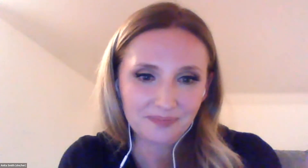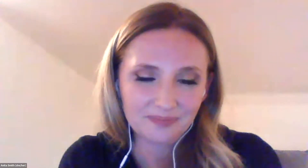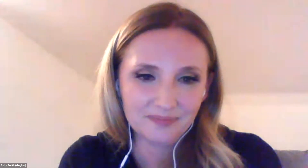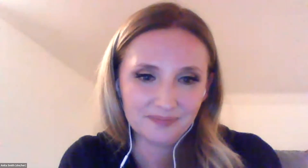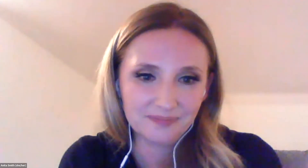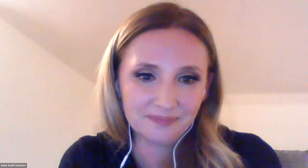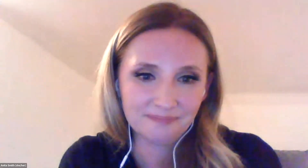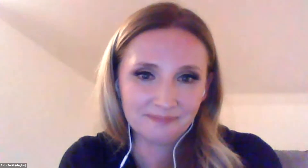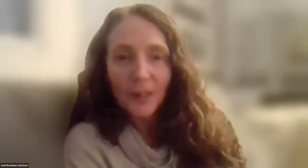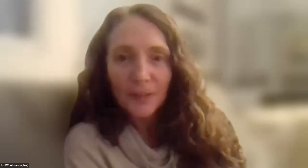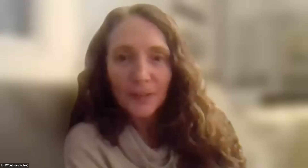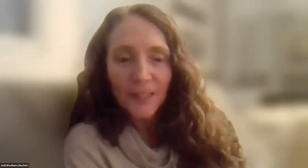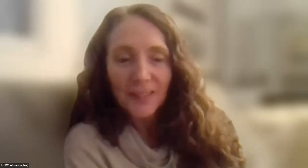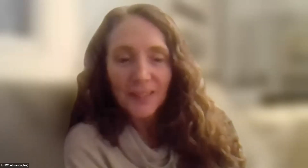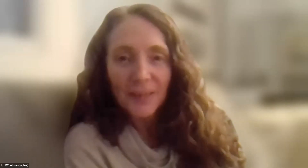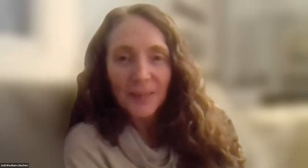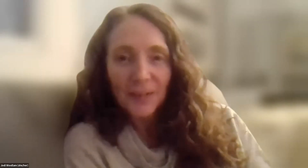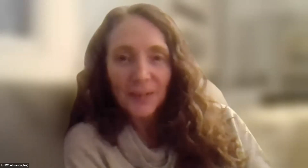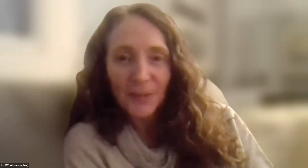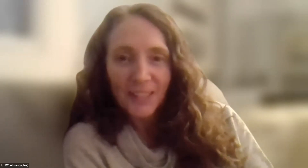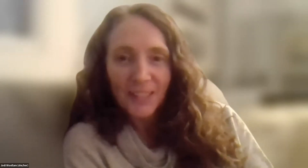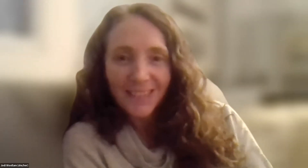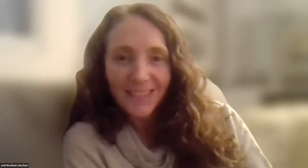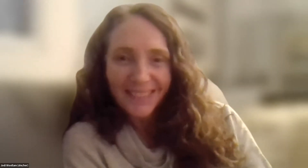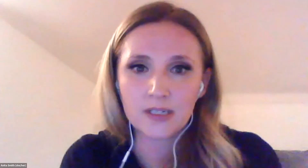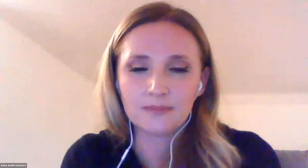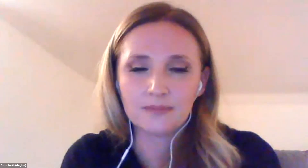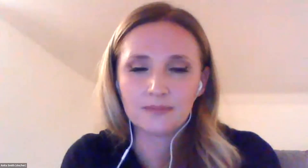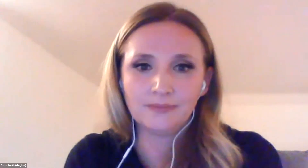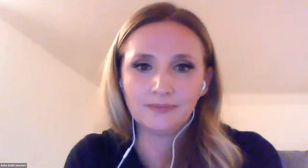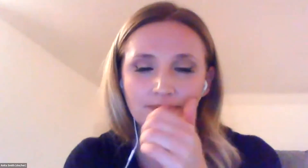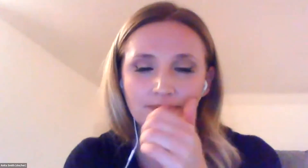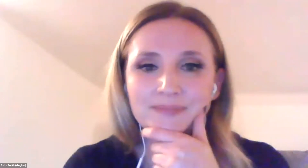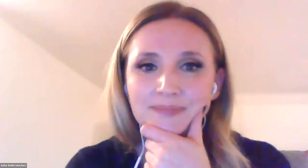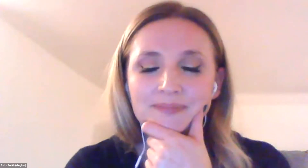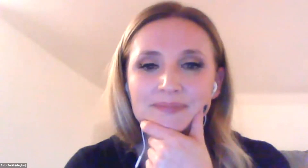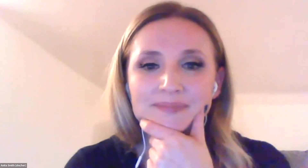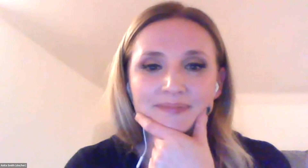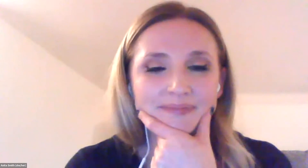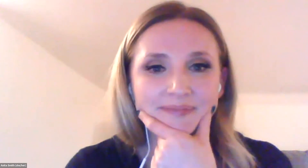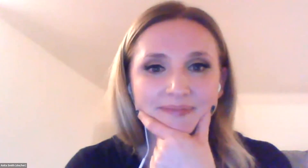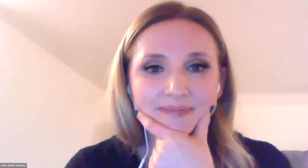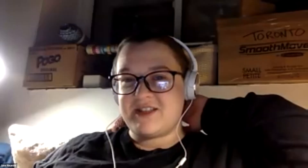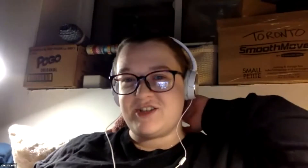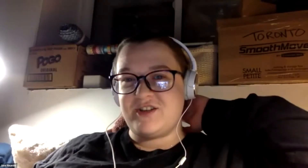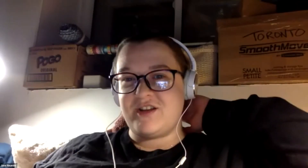Gotcha, great. Well, thank you for taking the time to answer all those questions. Oh, no worries. Can I piggyback on that conversation though